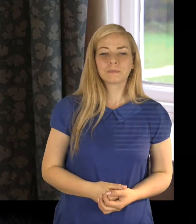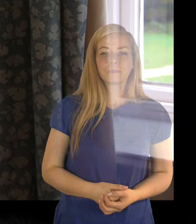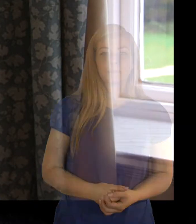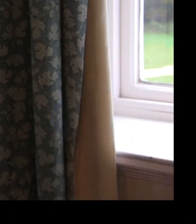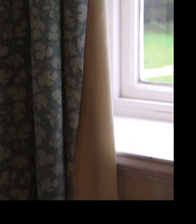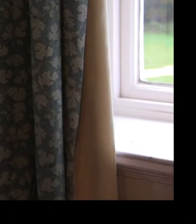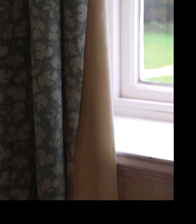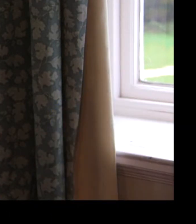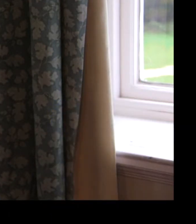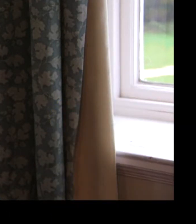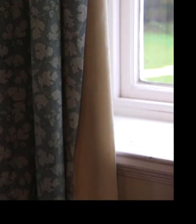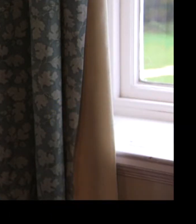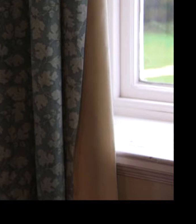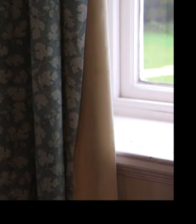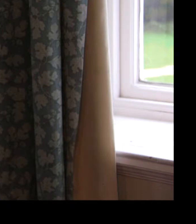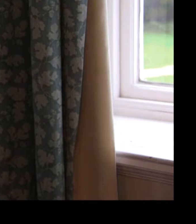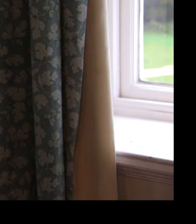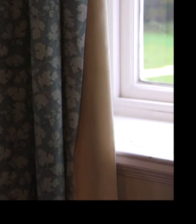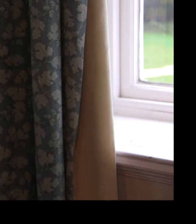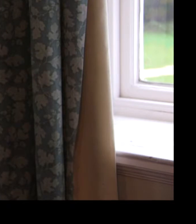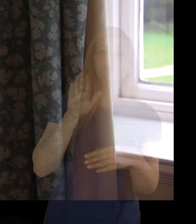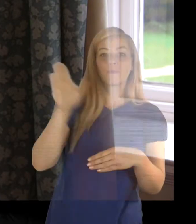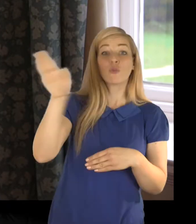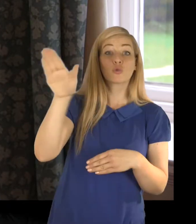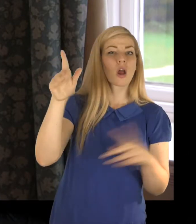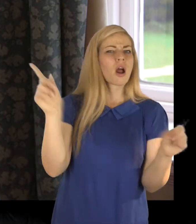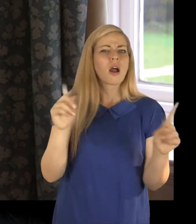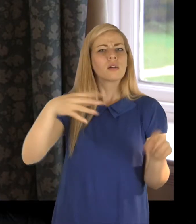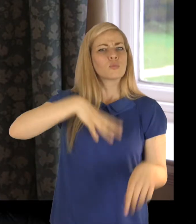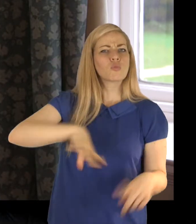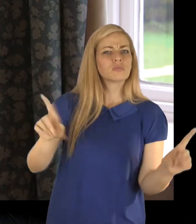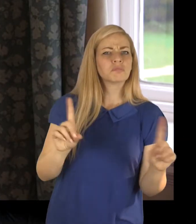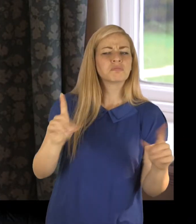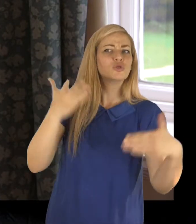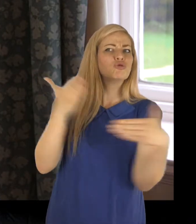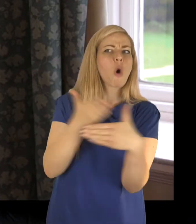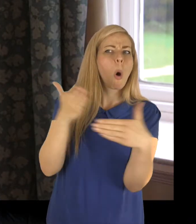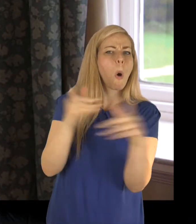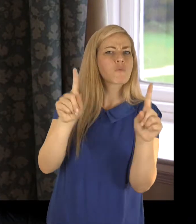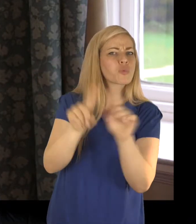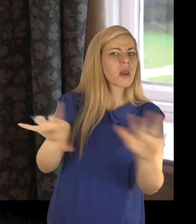Interviewer: Yes? What would you like to do in the future? What sort of job would you like?